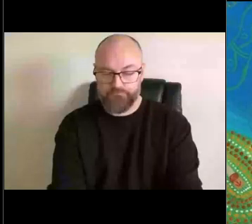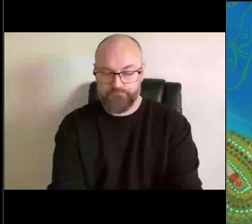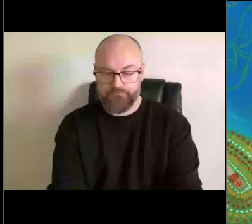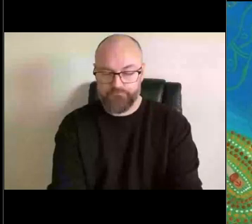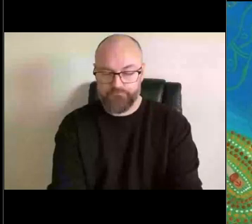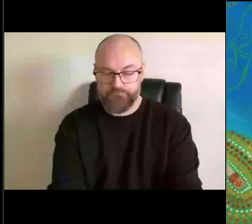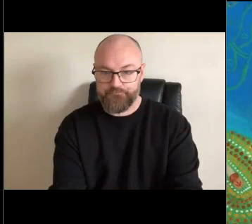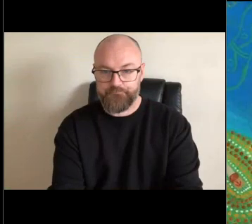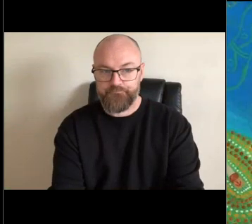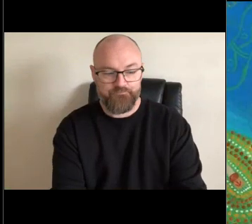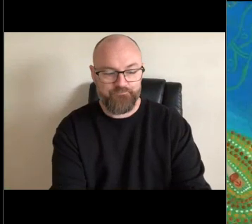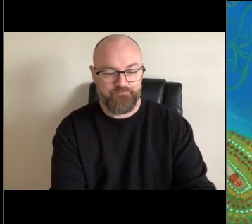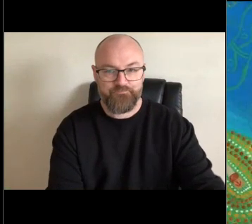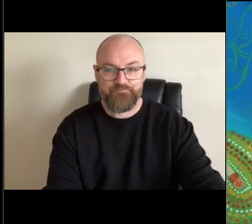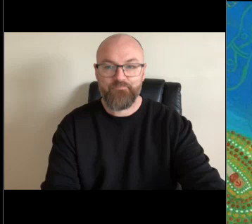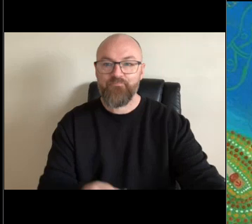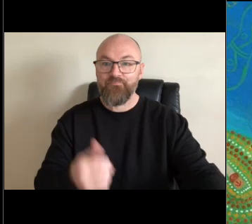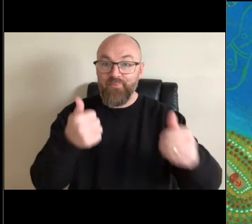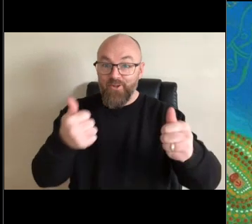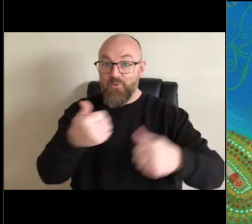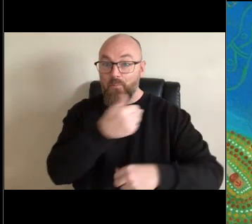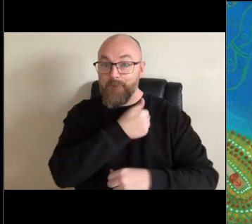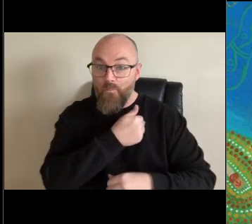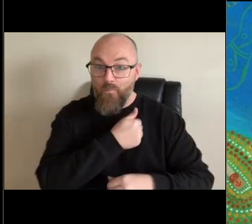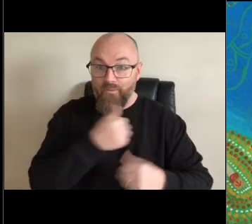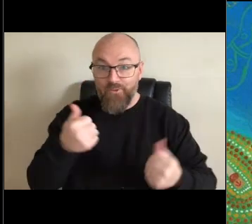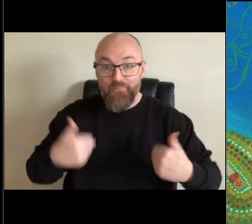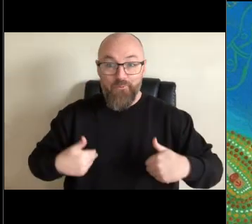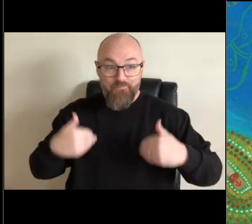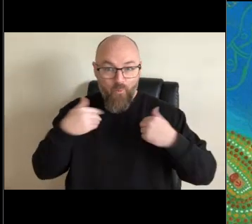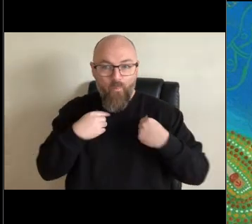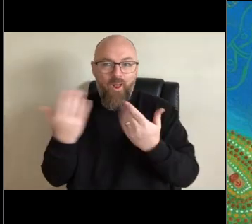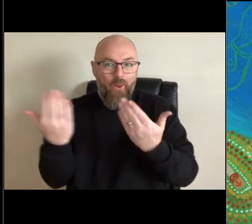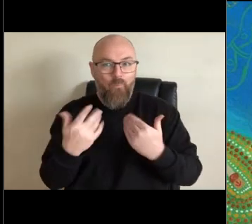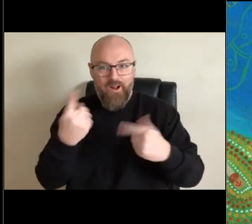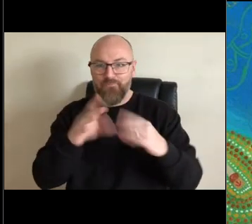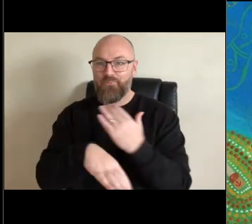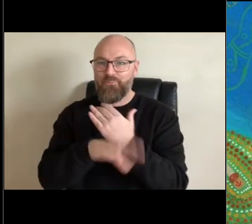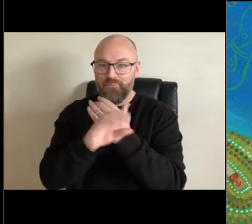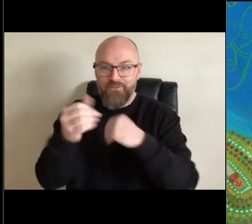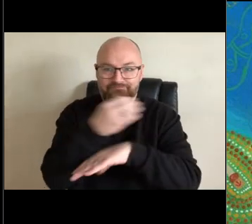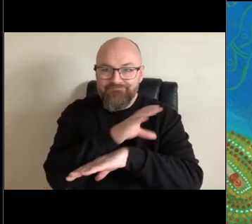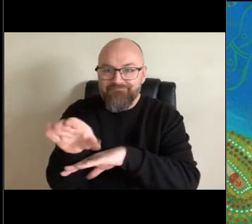Good morning and welcome to this morning's webinar about changes to the Family Law act